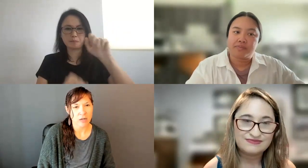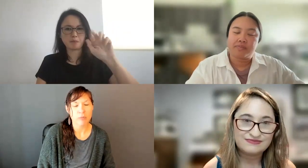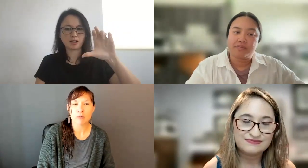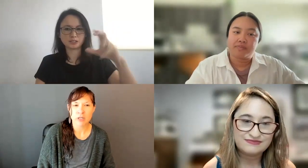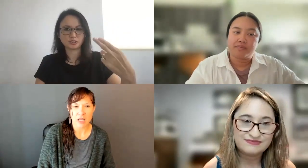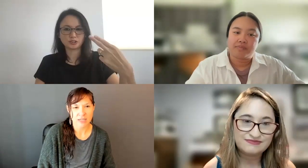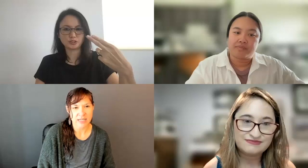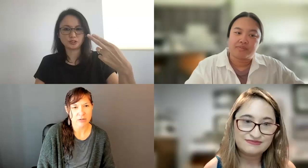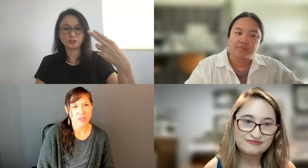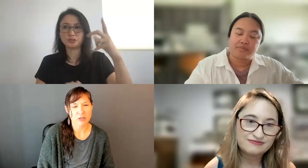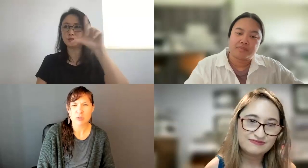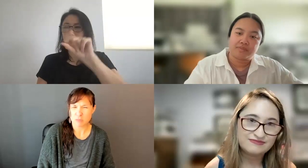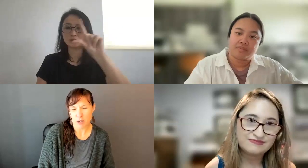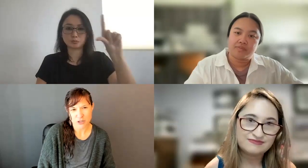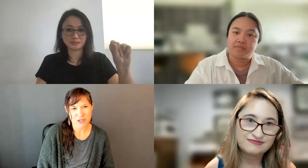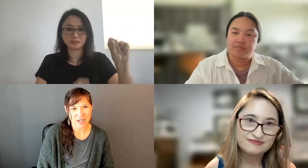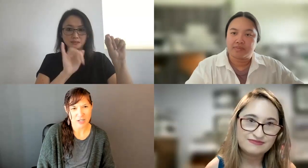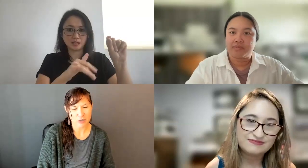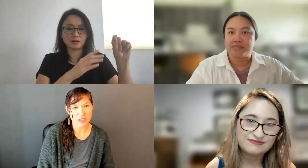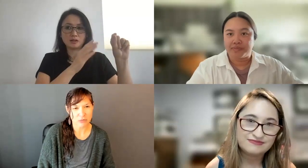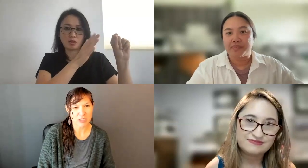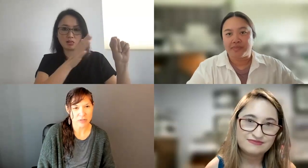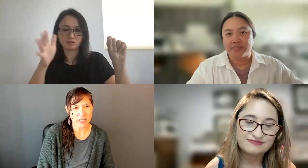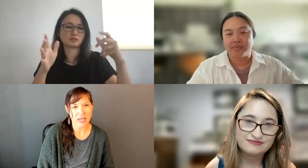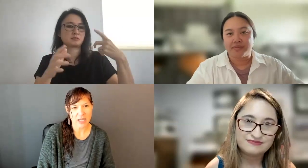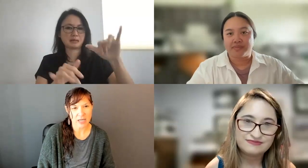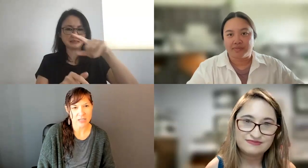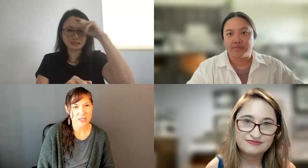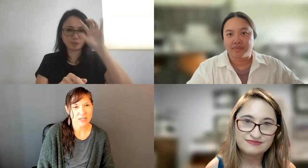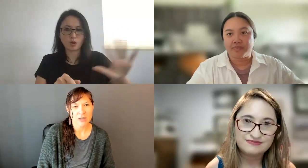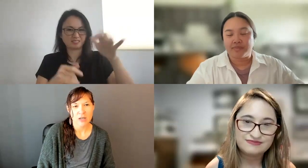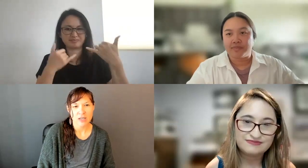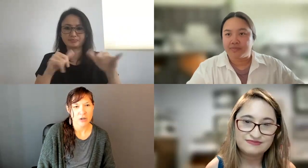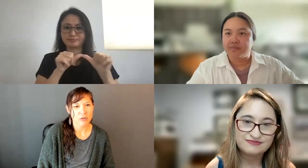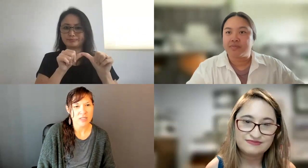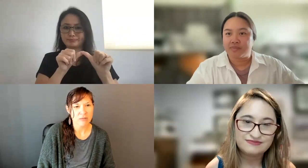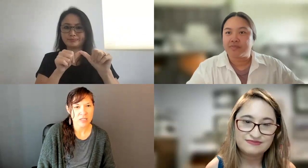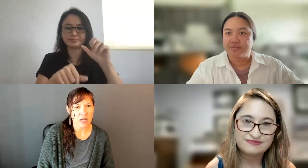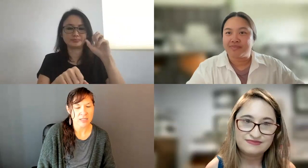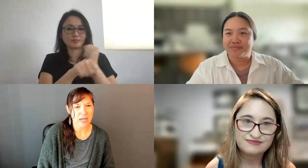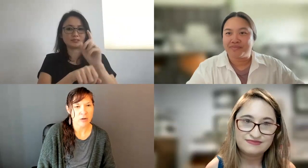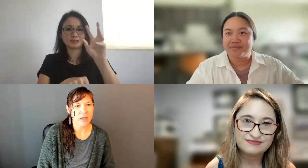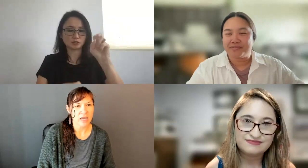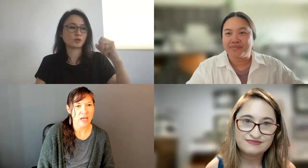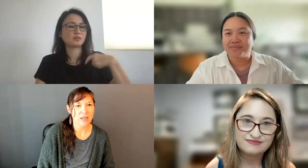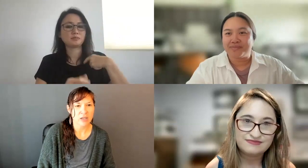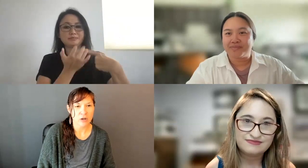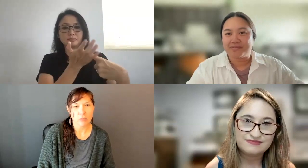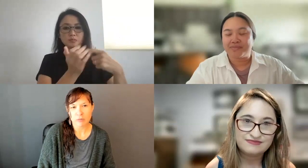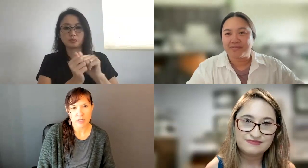This was in March of 2020. So around about summertime, it was still ongoing, we still had the lockdown.